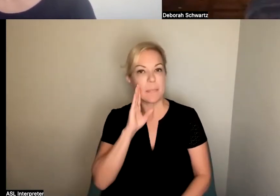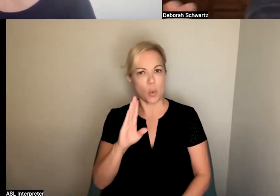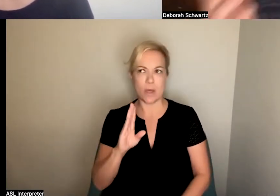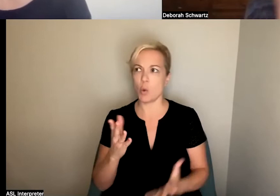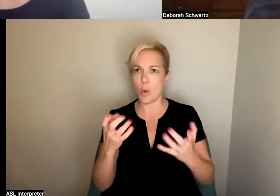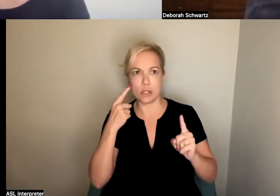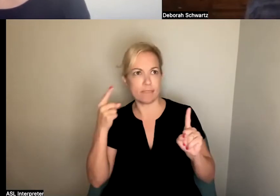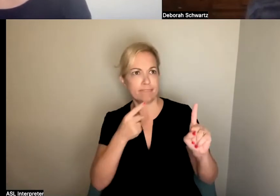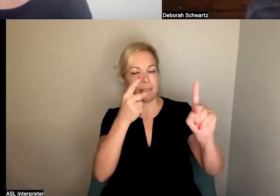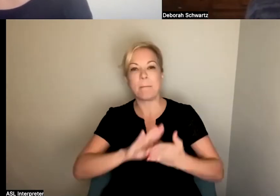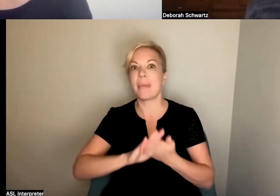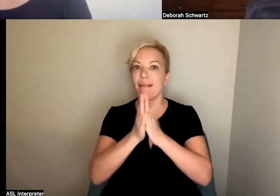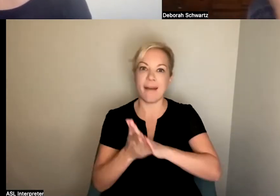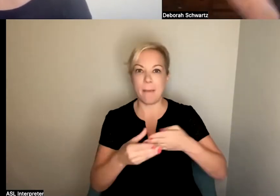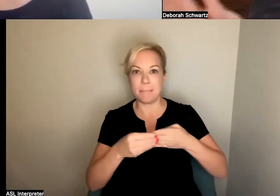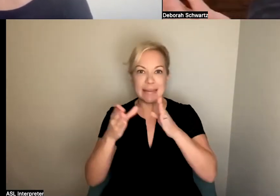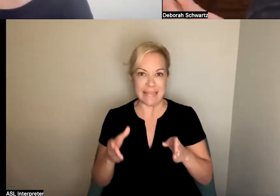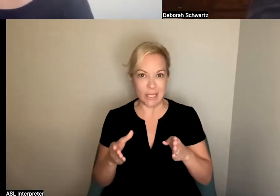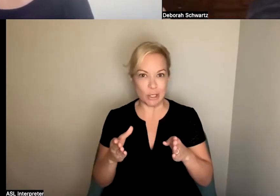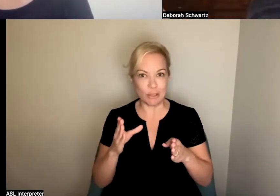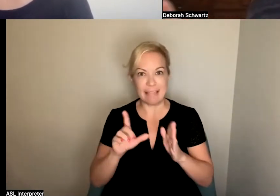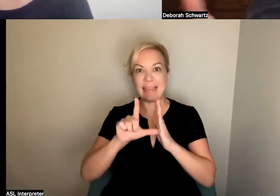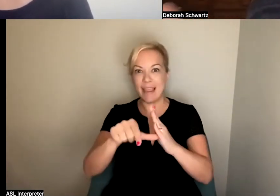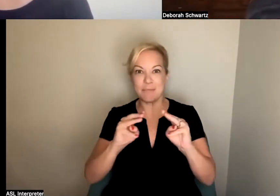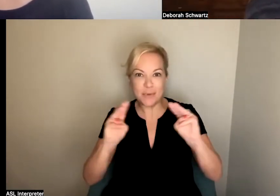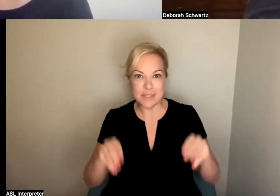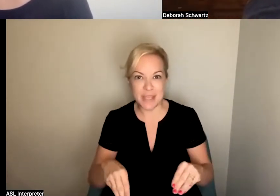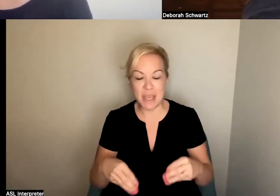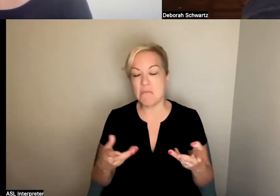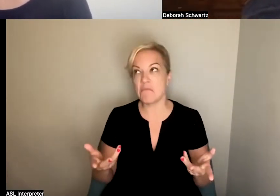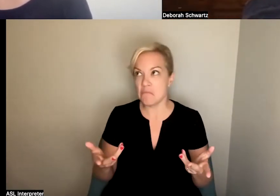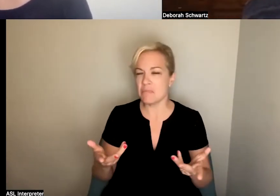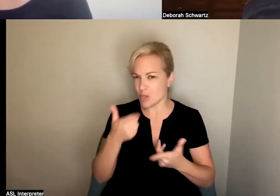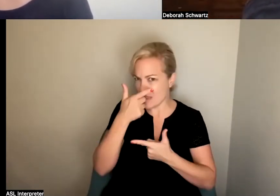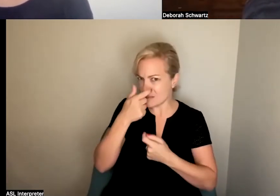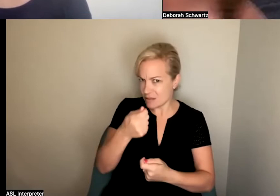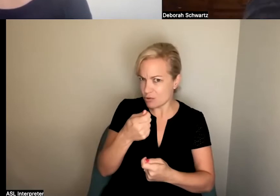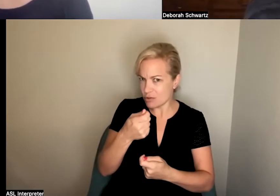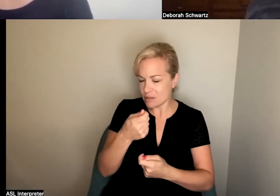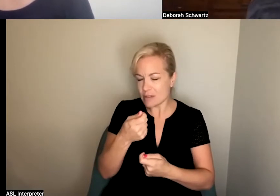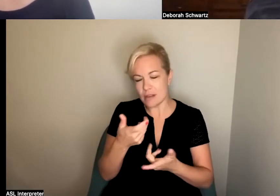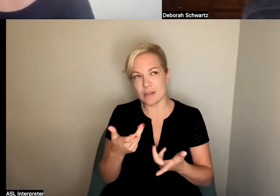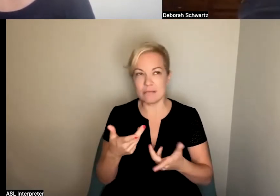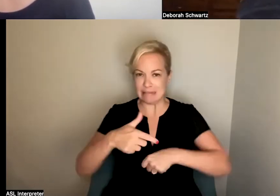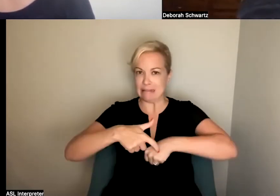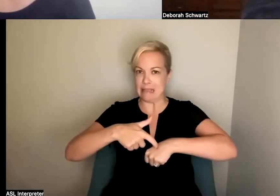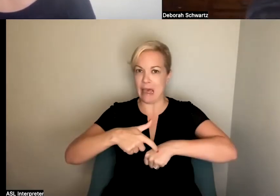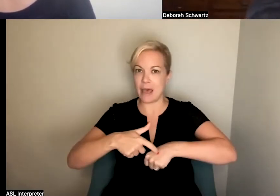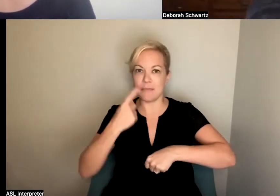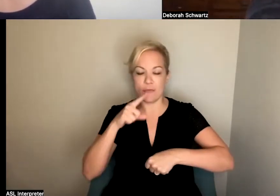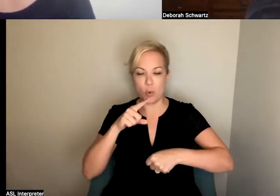museums, that that actually would be a really interesting place to lay some of the groundwork